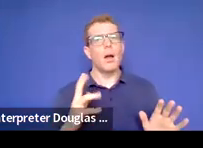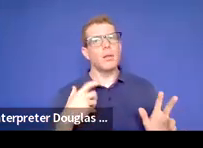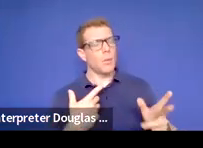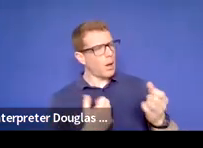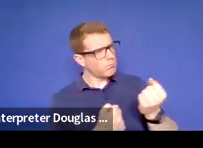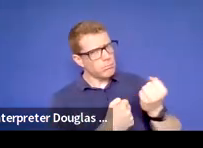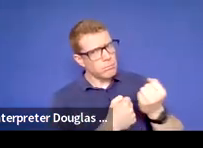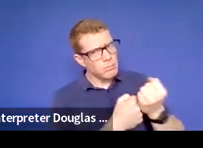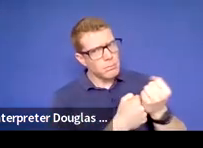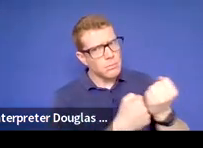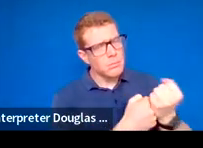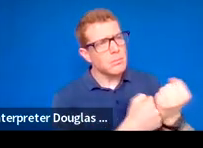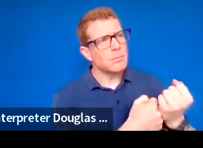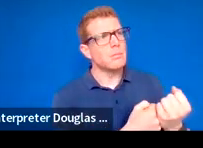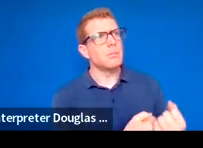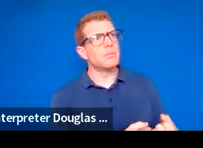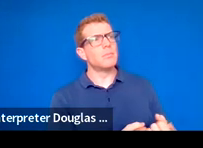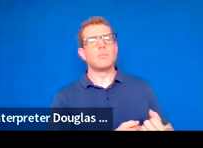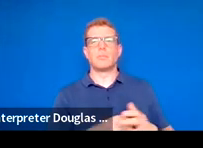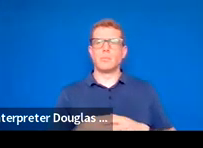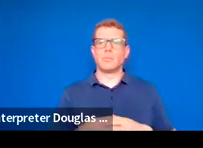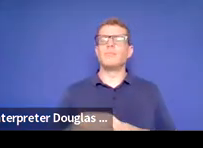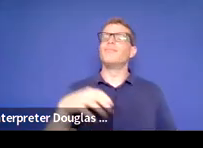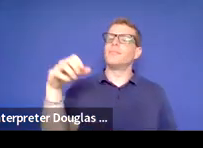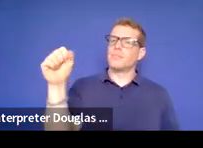You're all while you're with them okay Yes, they are different.